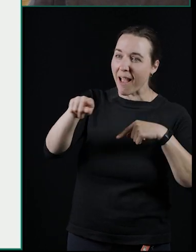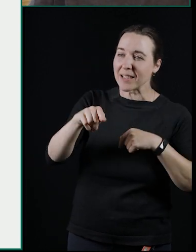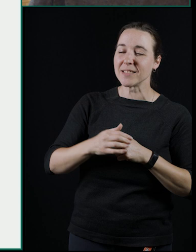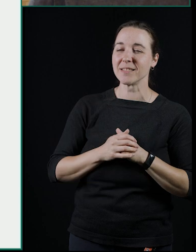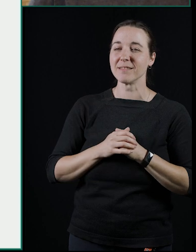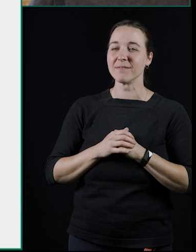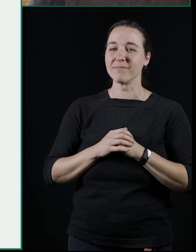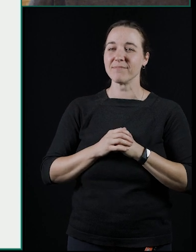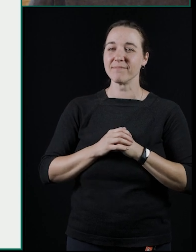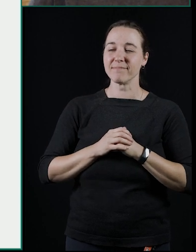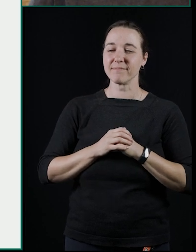[Jkepner] Hey guys.